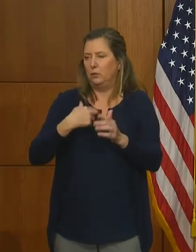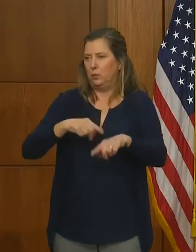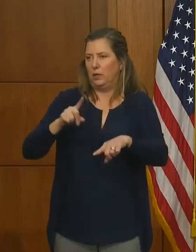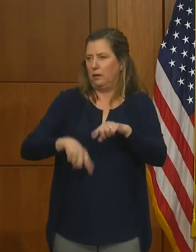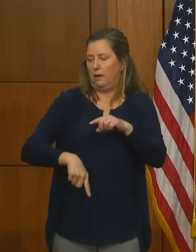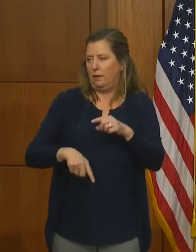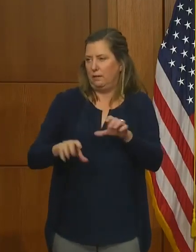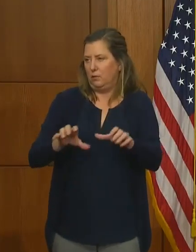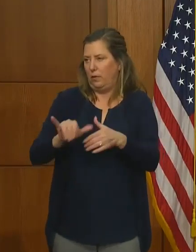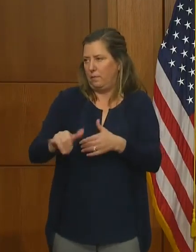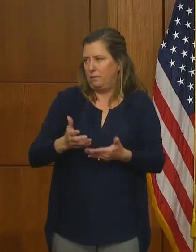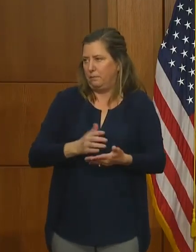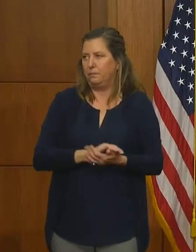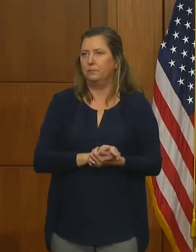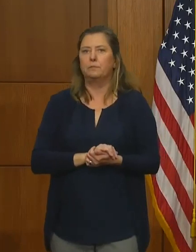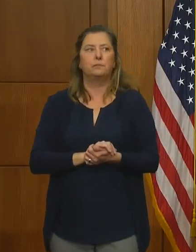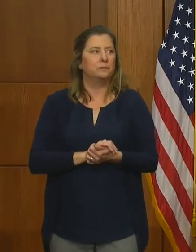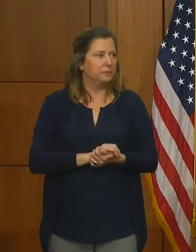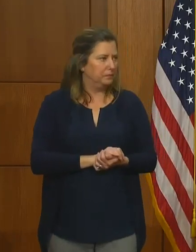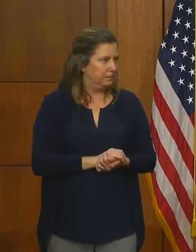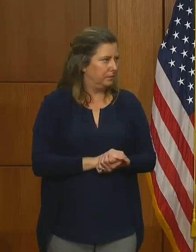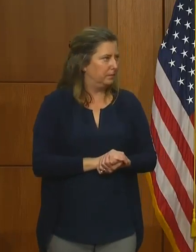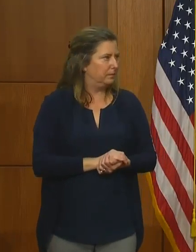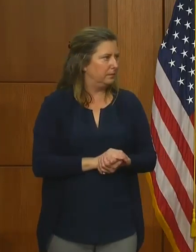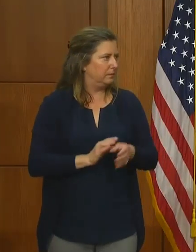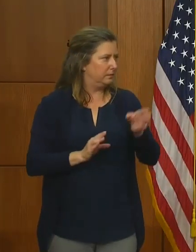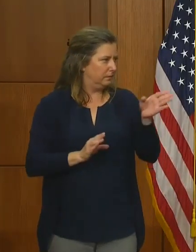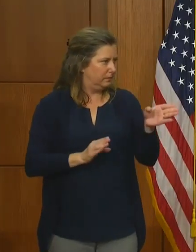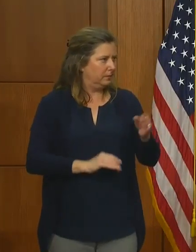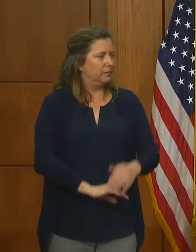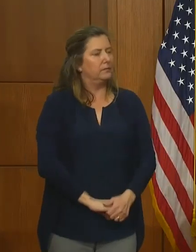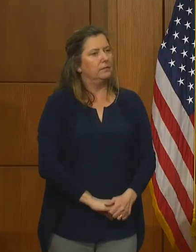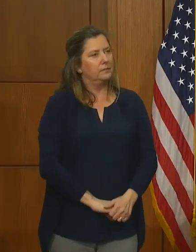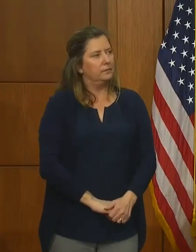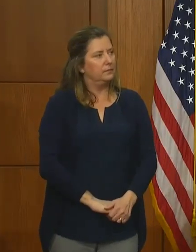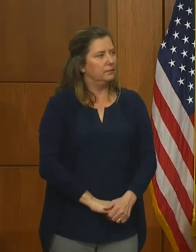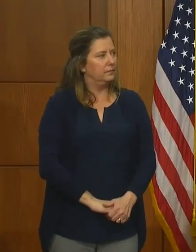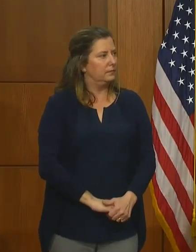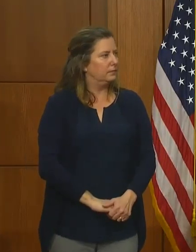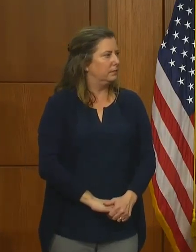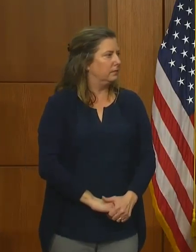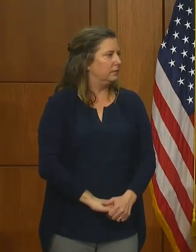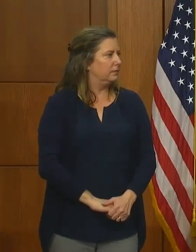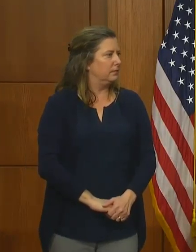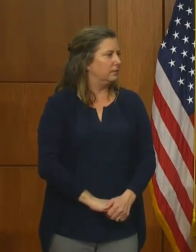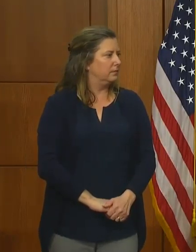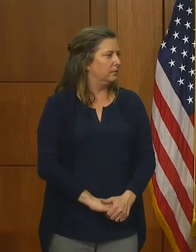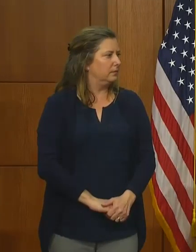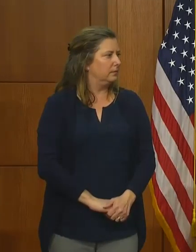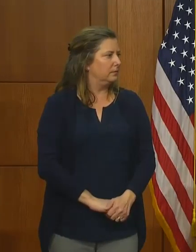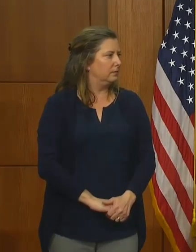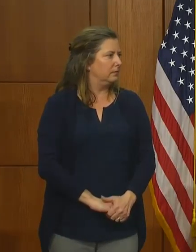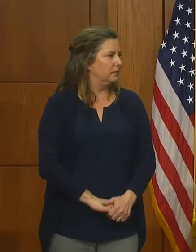DON'T SEE HOW WE COULD COULD DO